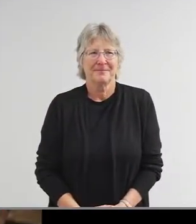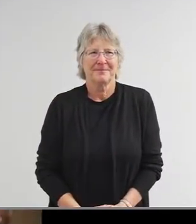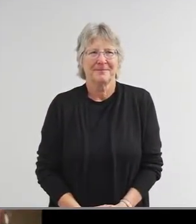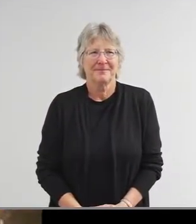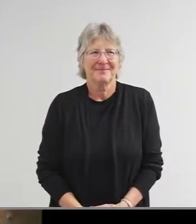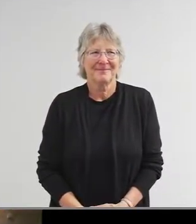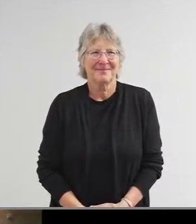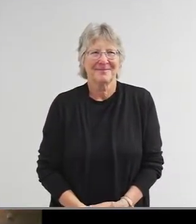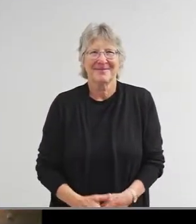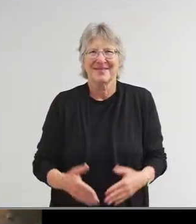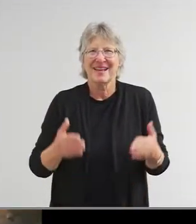Thank you Wisdom.